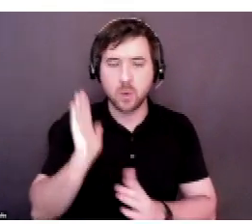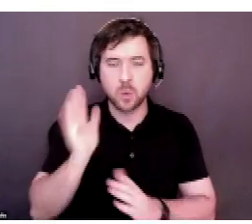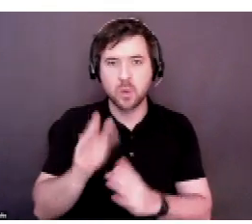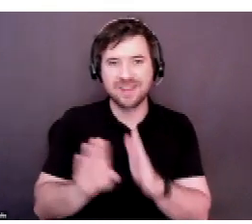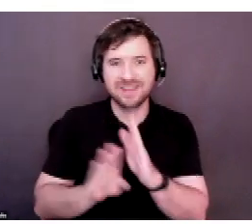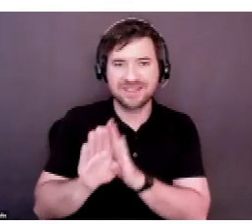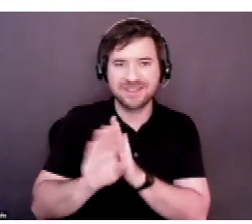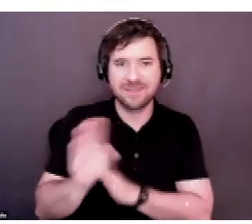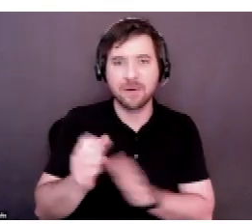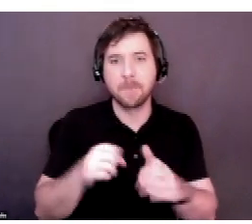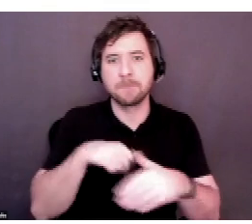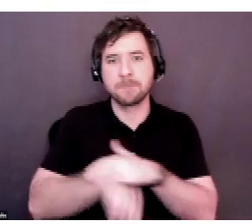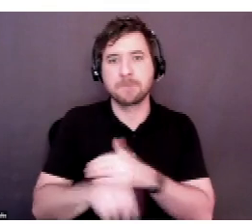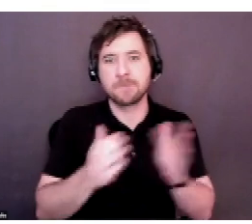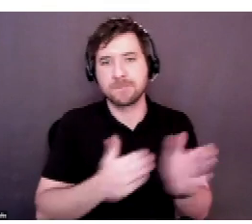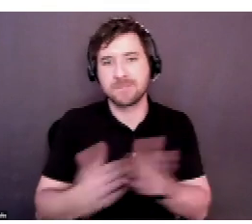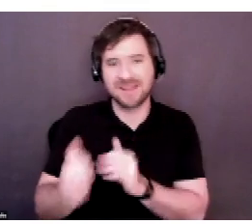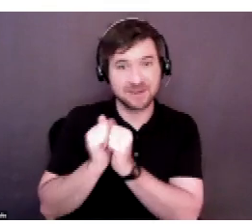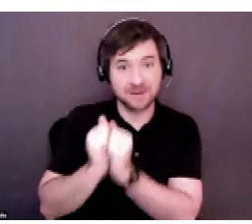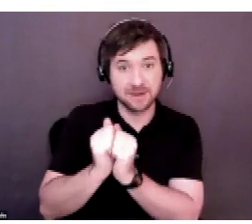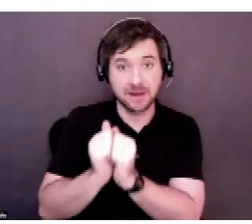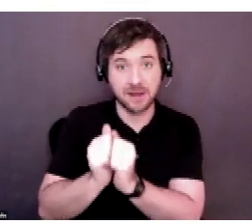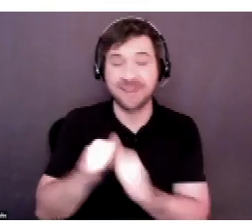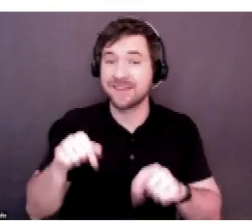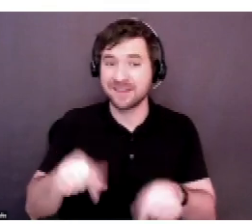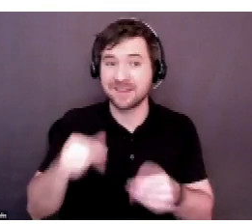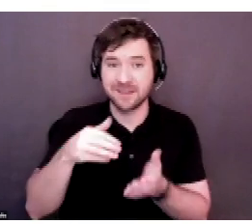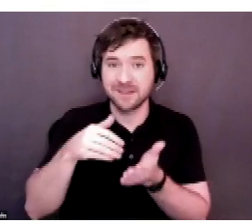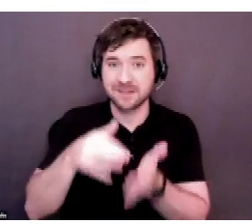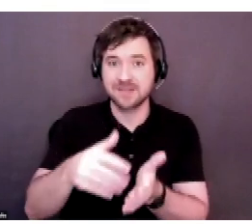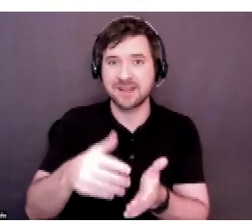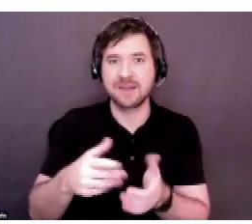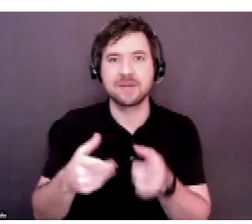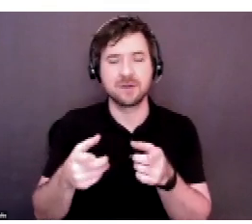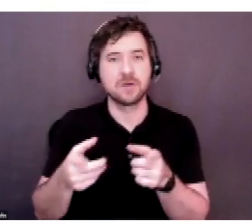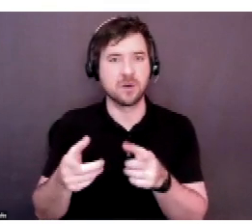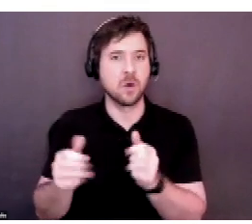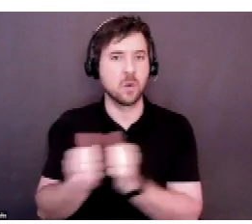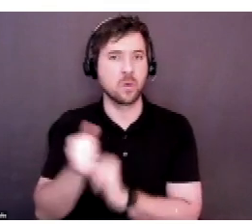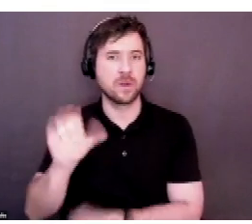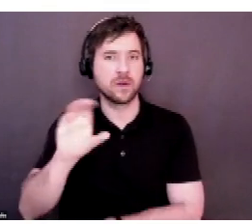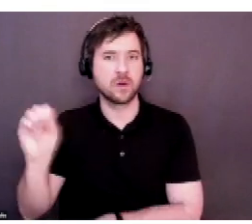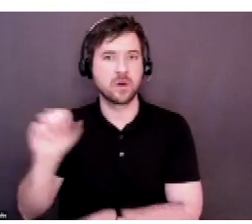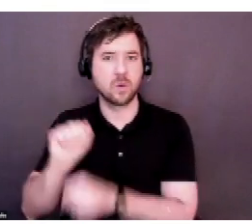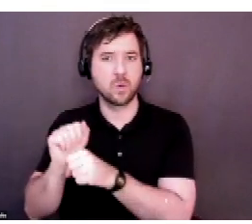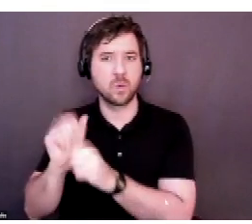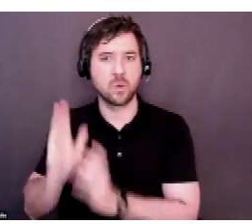This study is being done with a colleague through the University of Cincinnati.